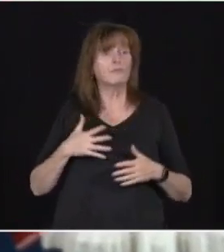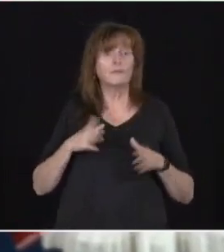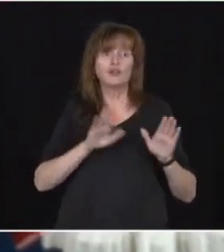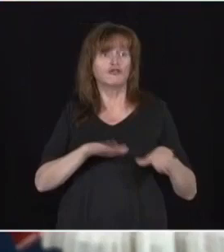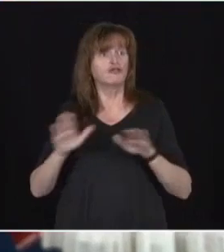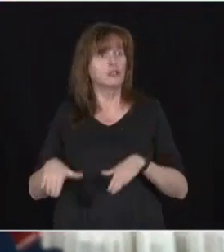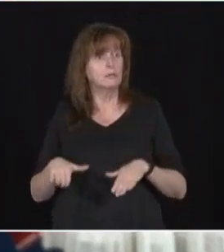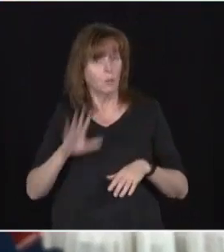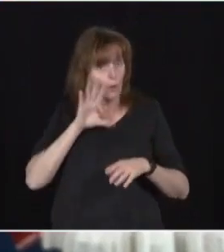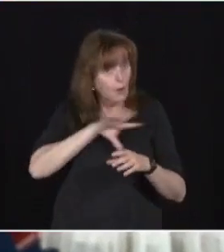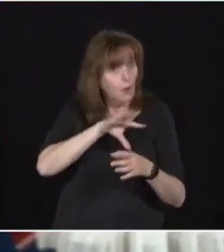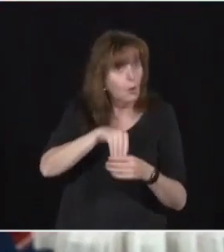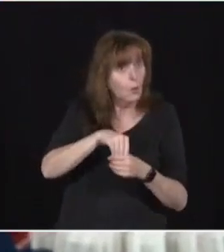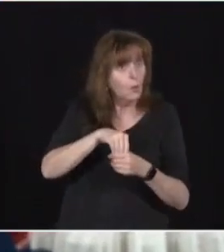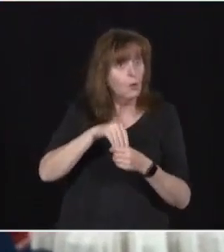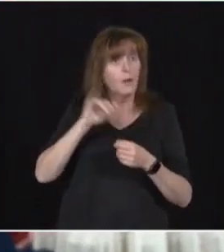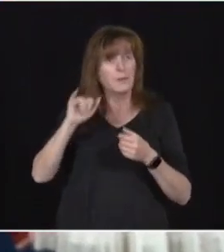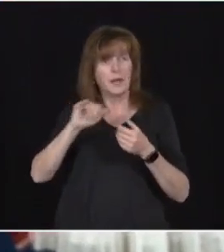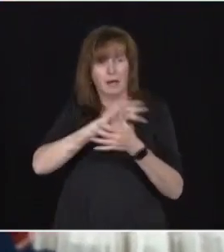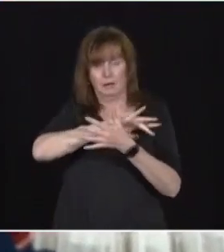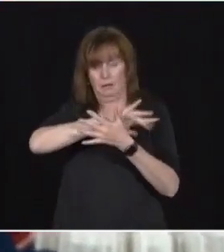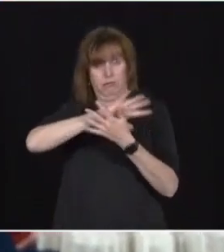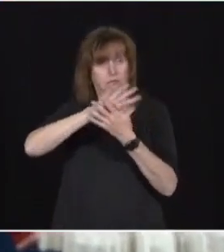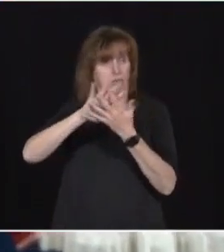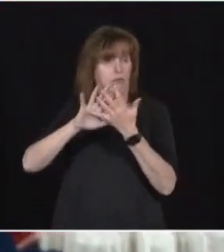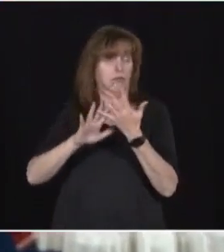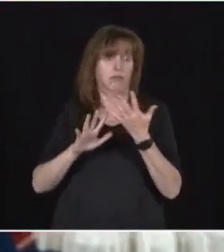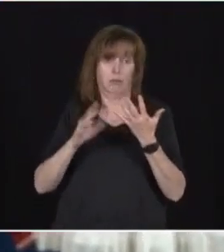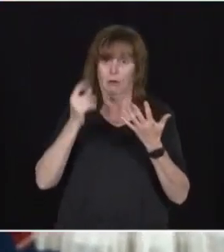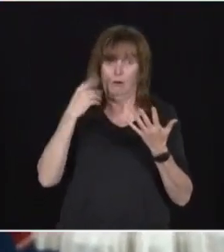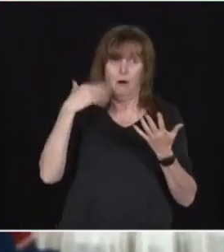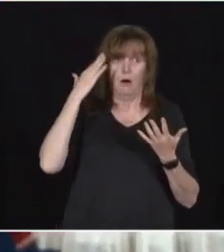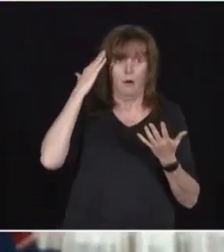recreational activities, will that be open? And parents want to know.